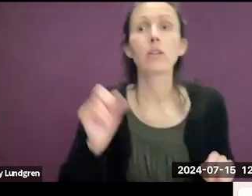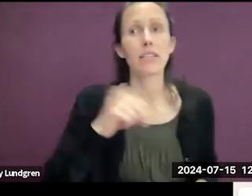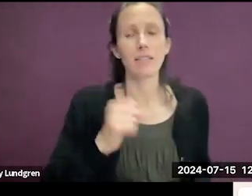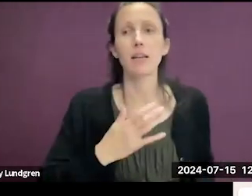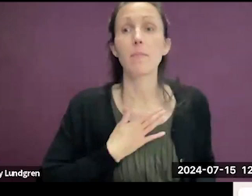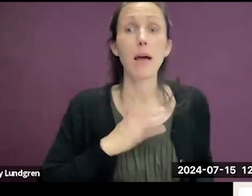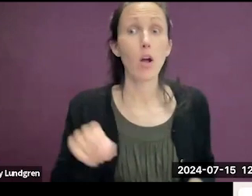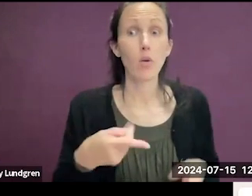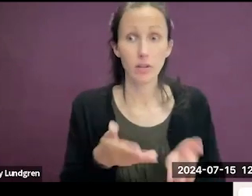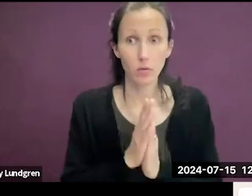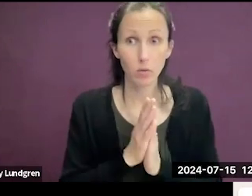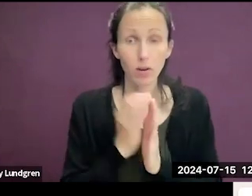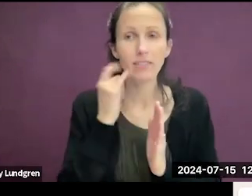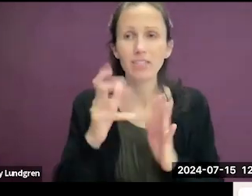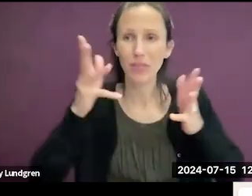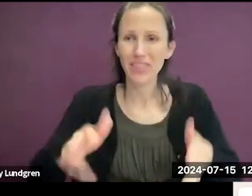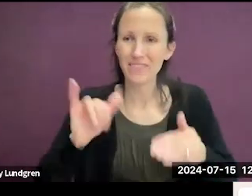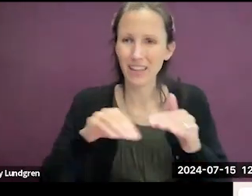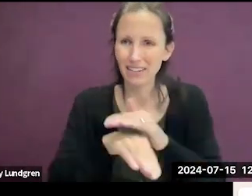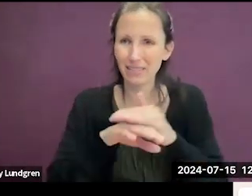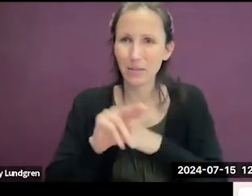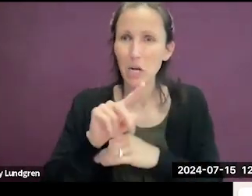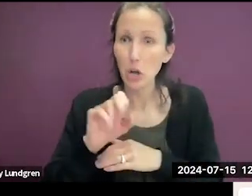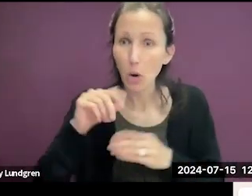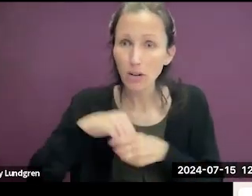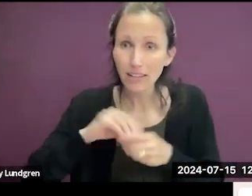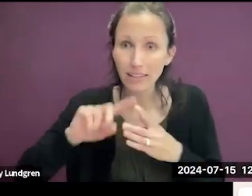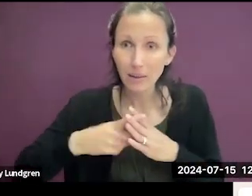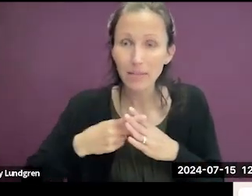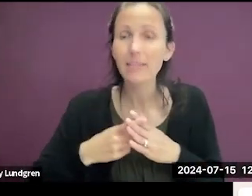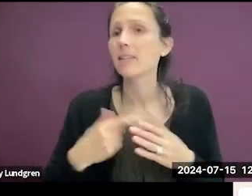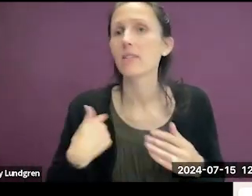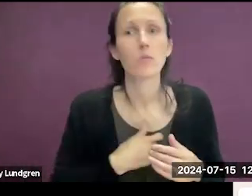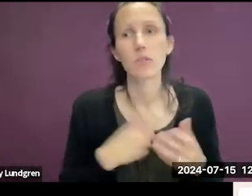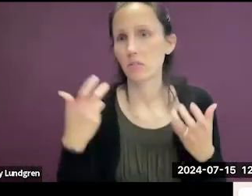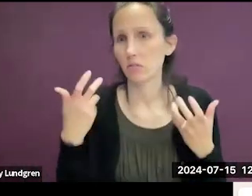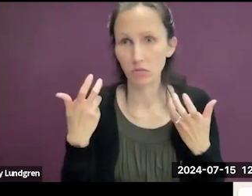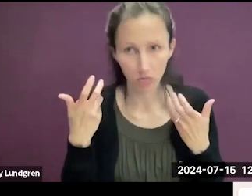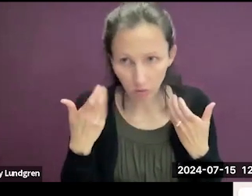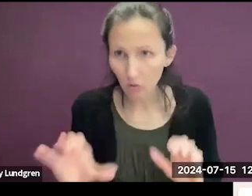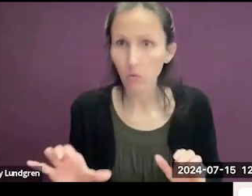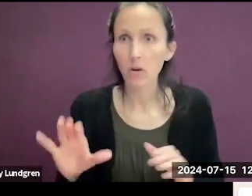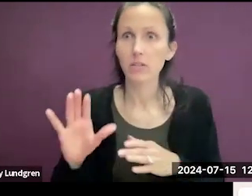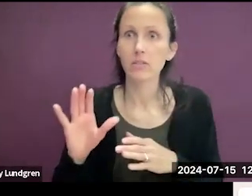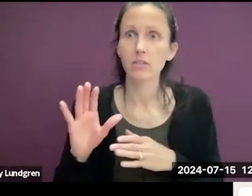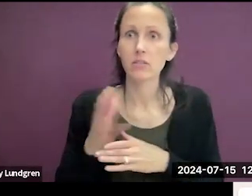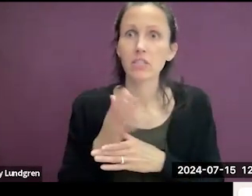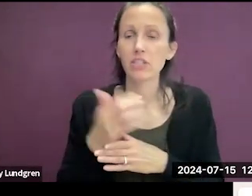that little accessibility note at the beginning. We do not ever want to share any information,